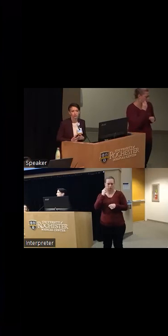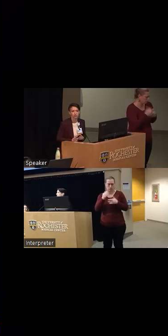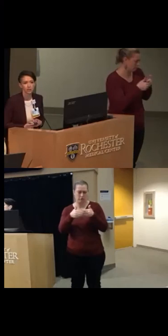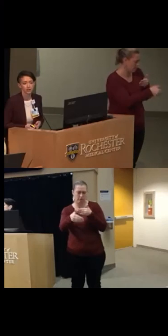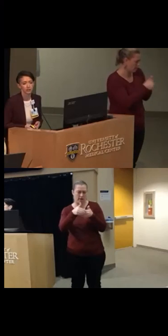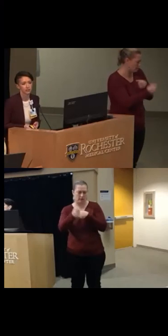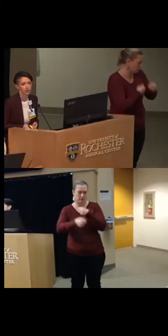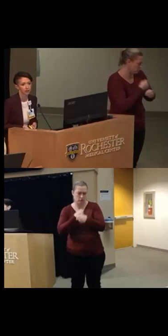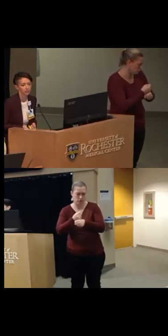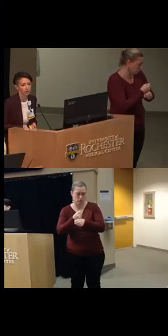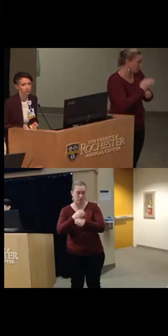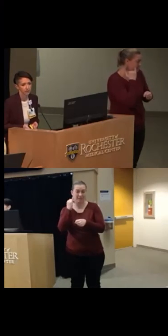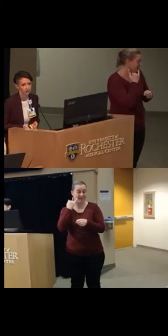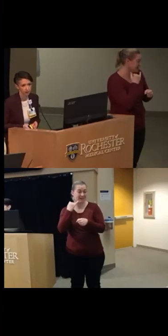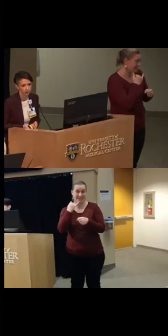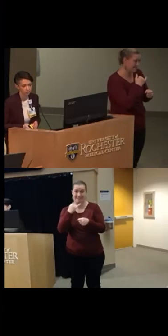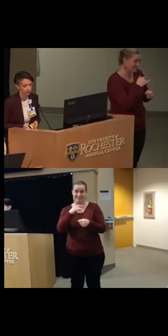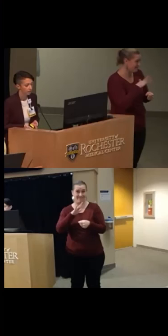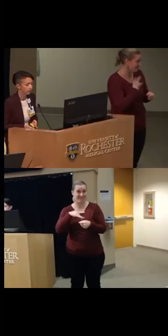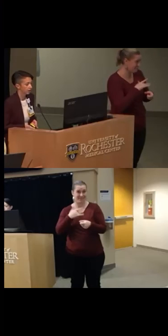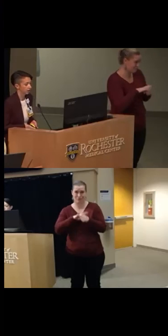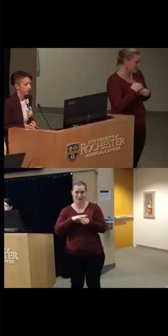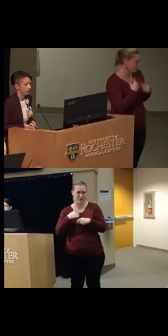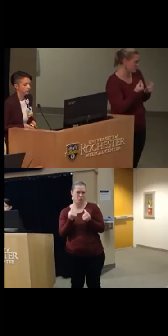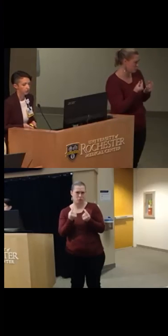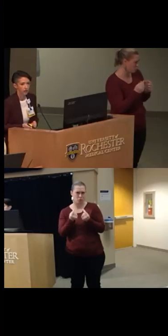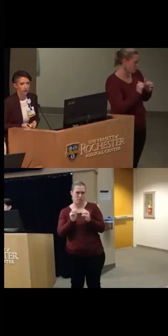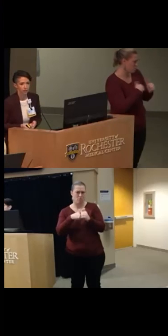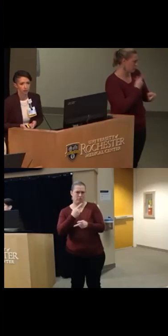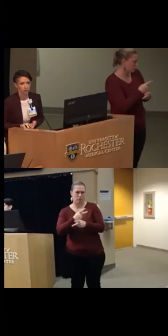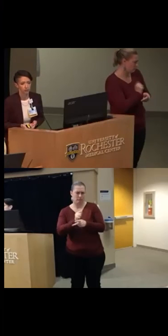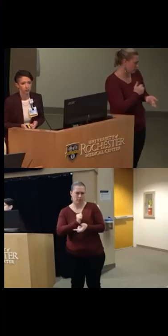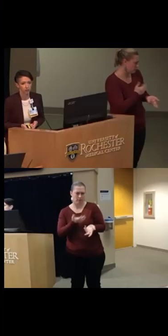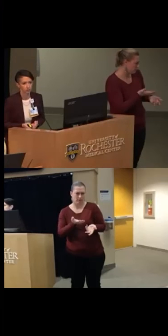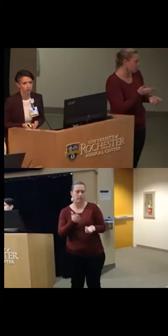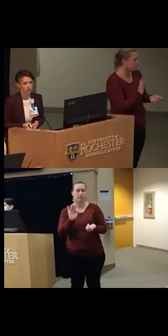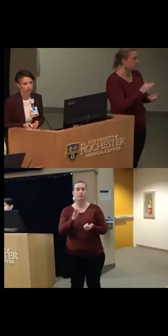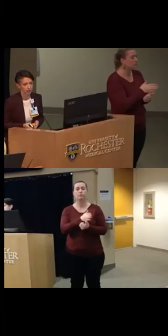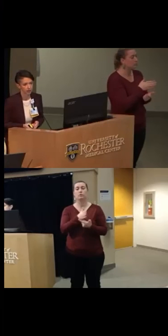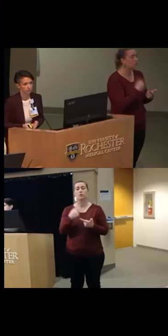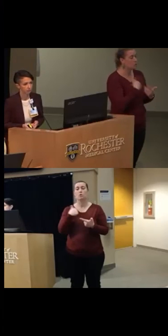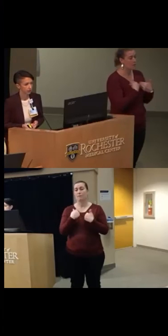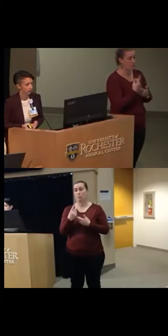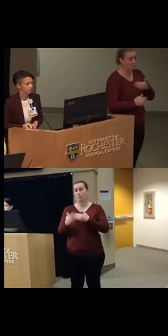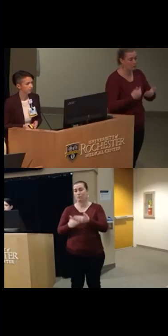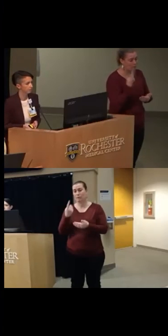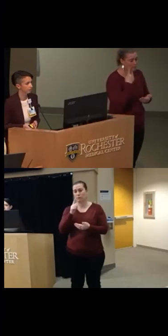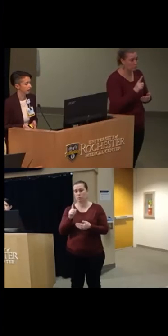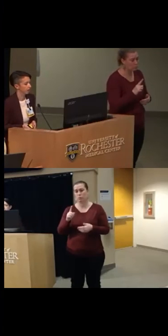do to take good care of myself if they occur we also have a procedure for a voluntary reflexive